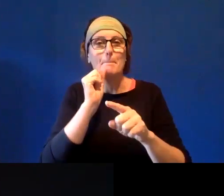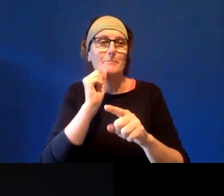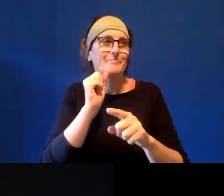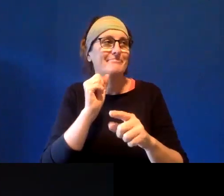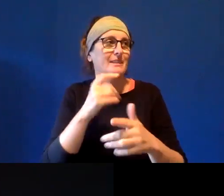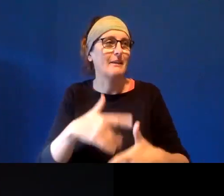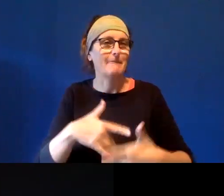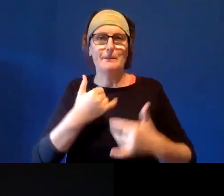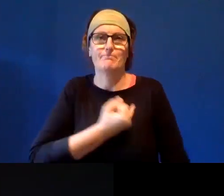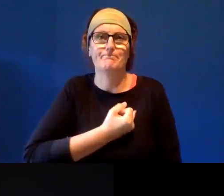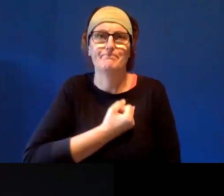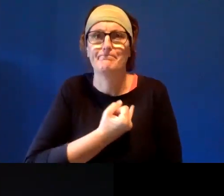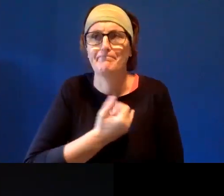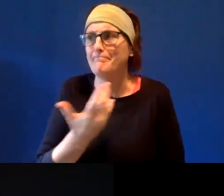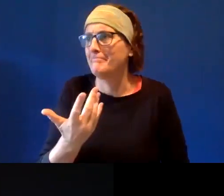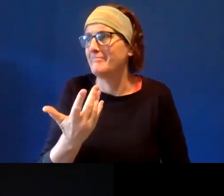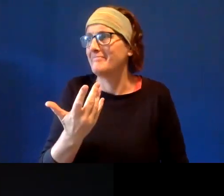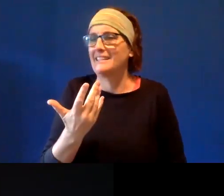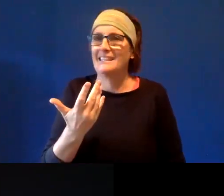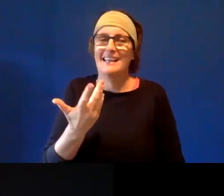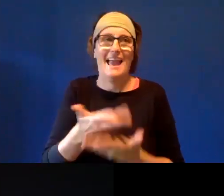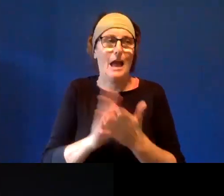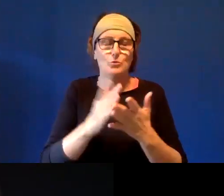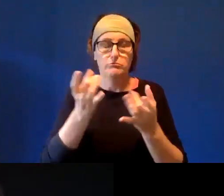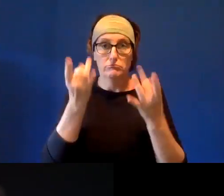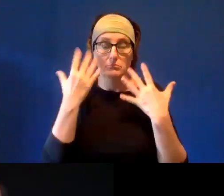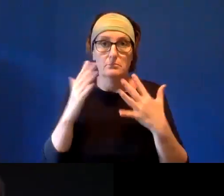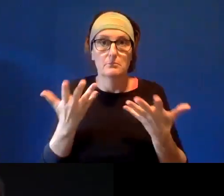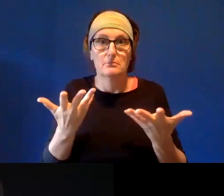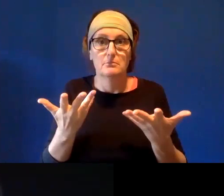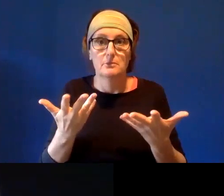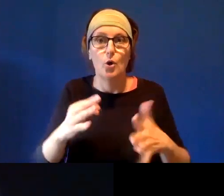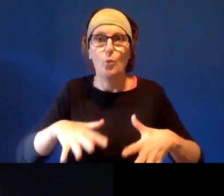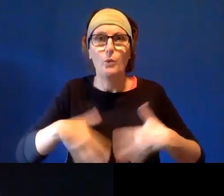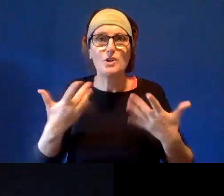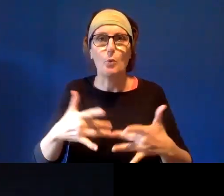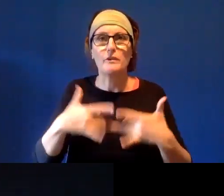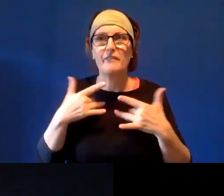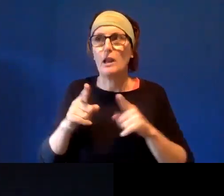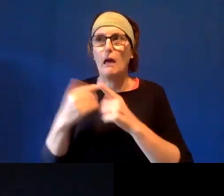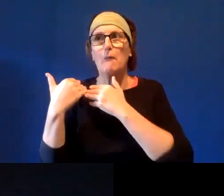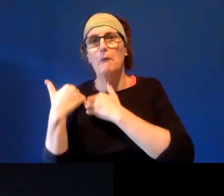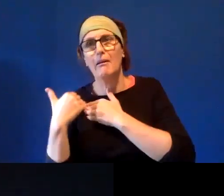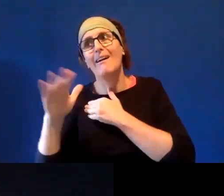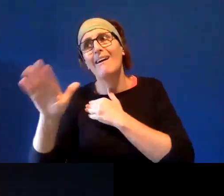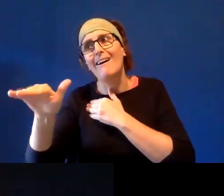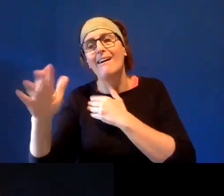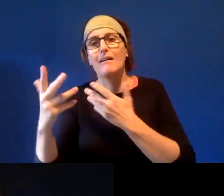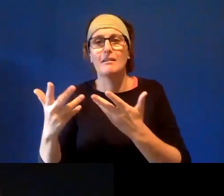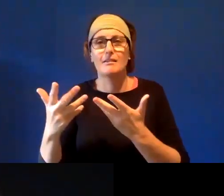earlier. You know, we don't want to feel like a charity case, but how - yeah.